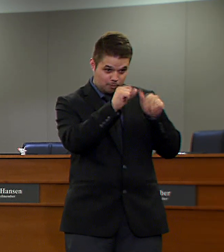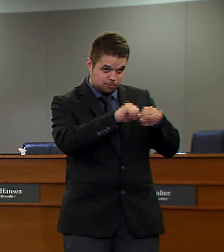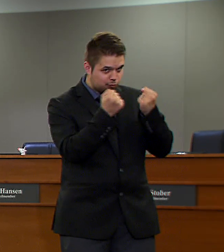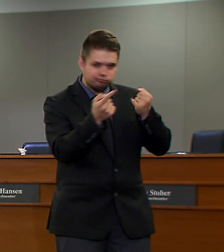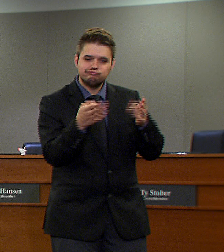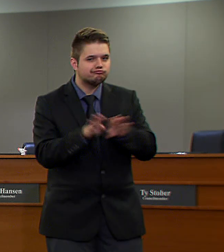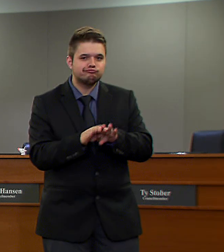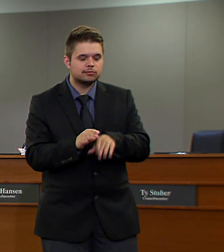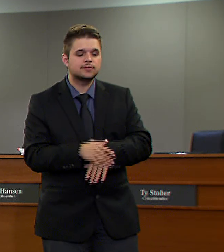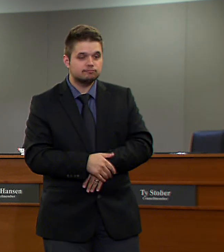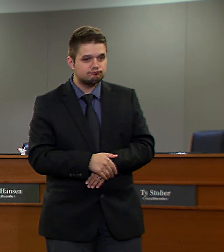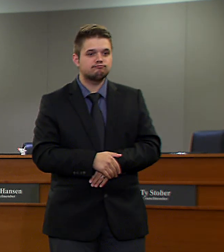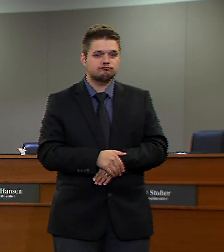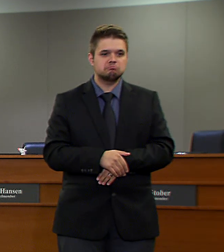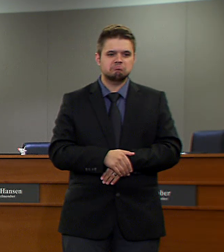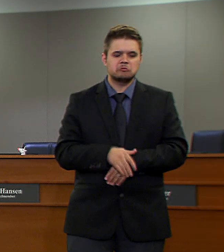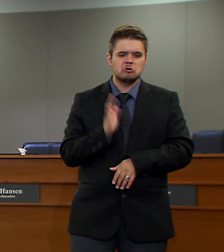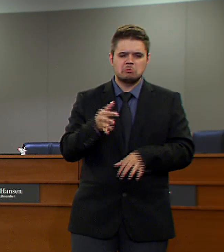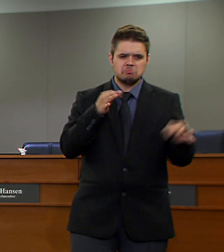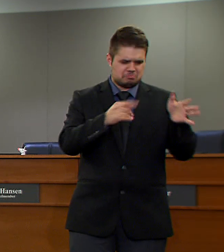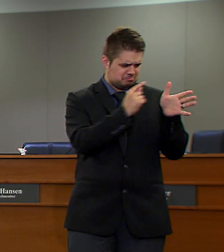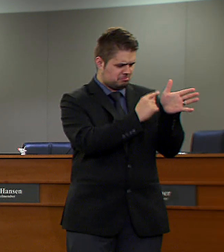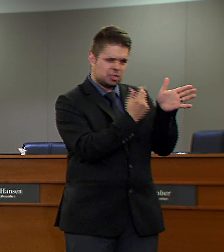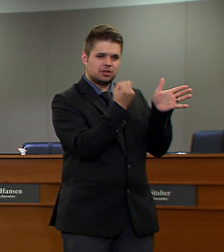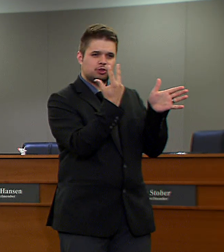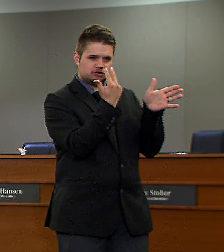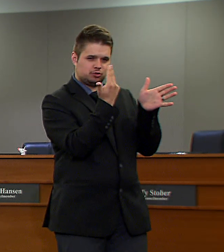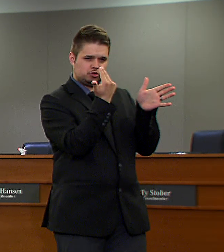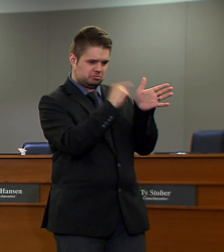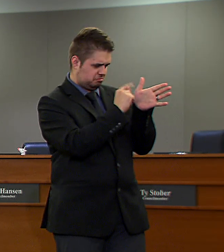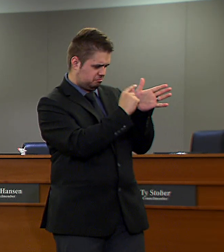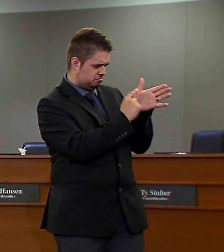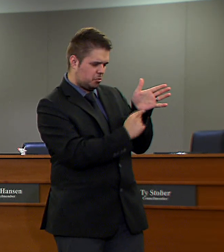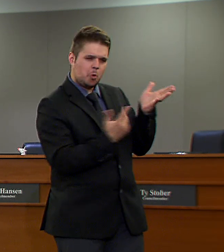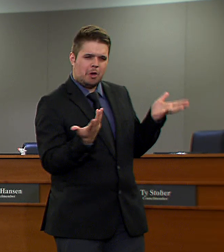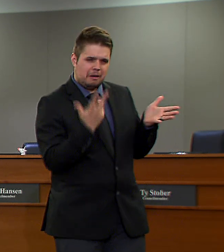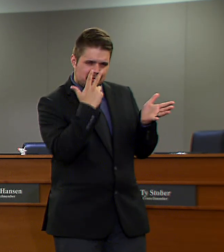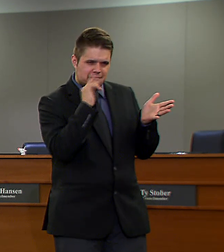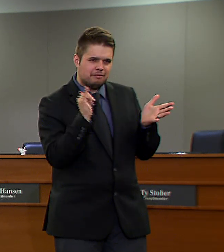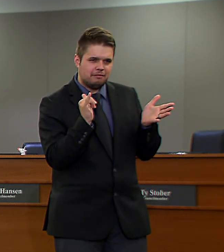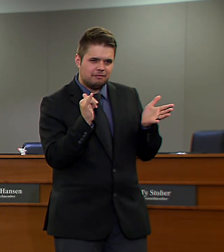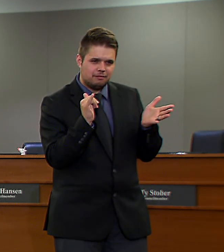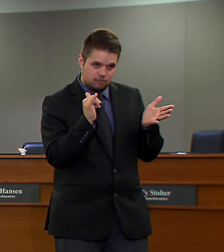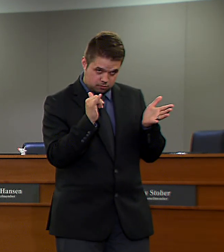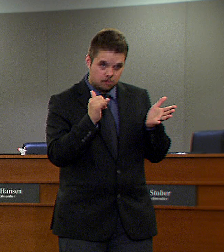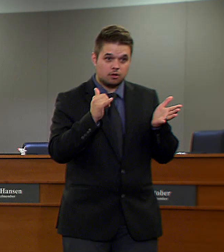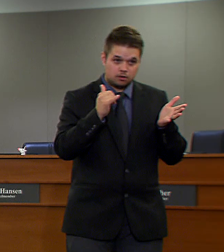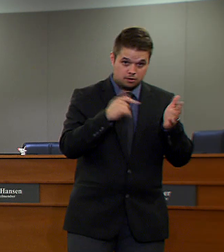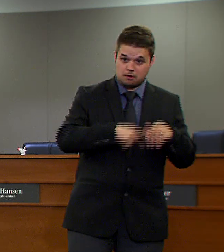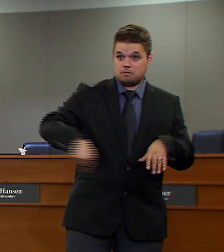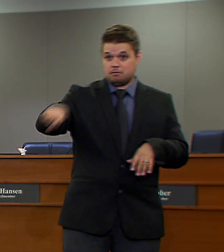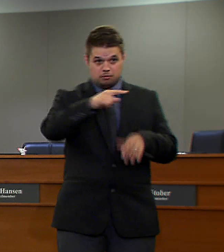and we'll post a link to where you can find the complete guidelines online. The requirements for restaurants